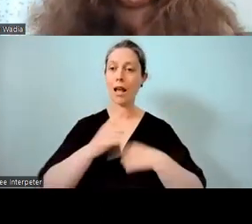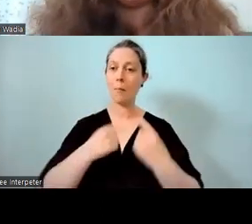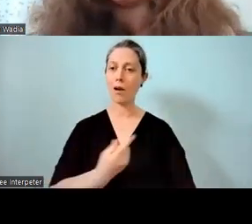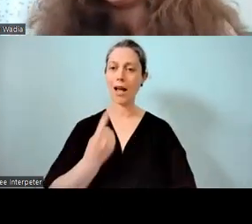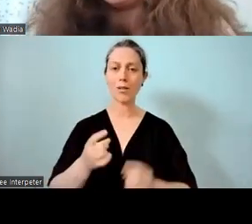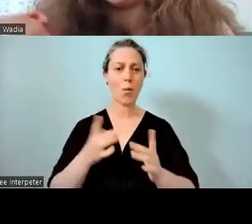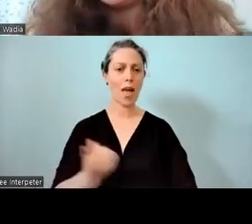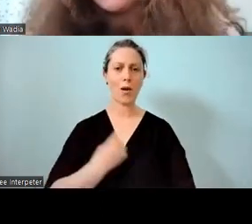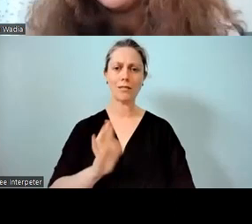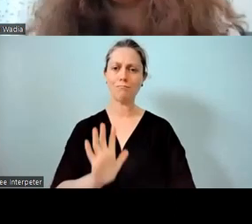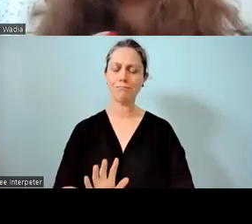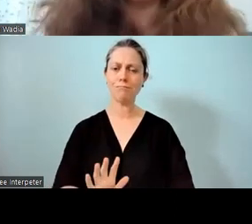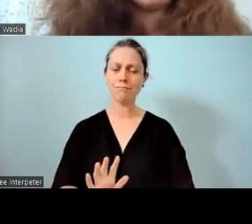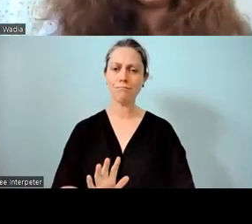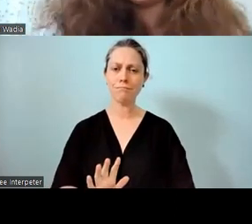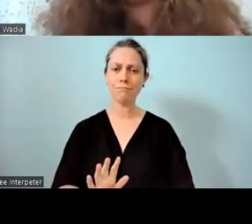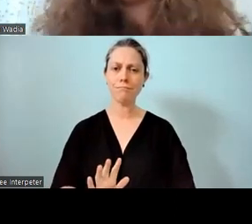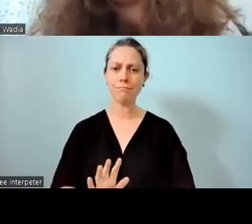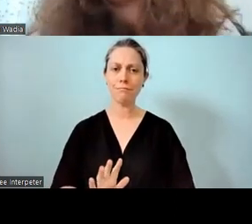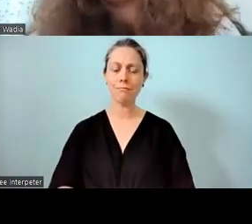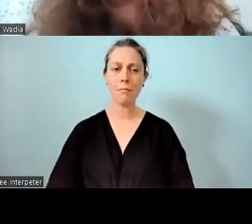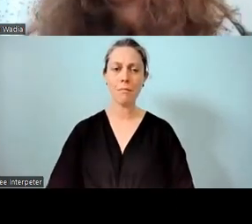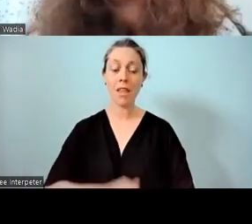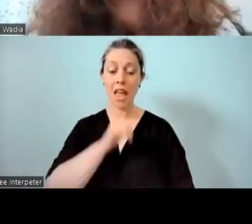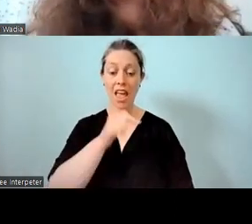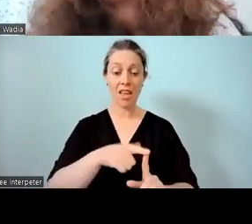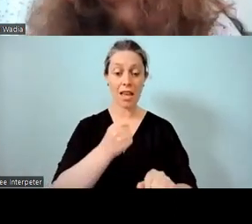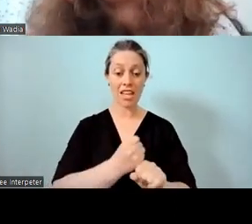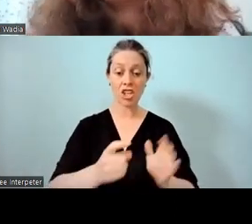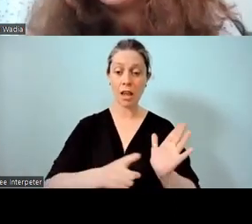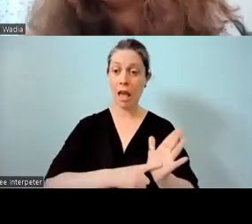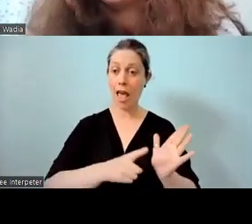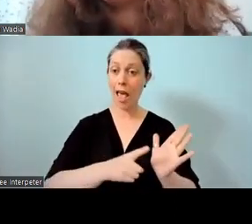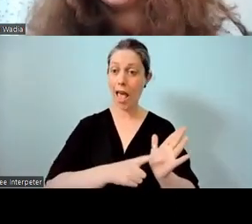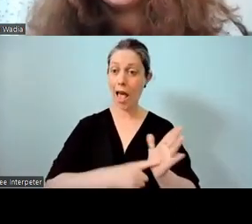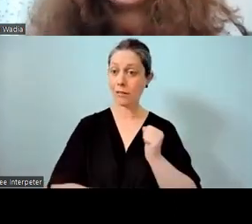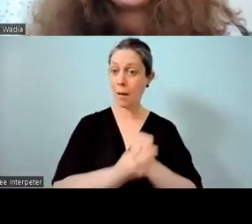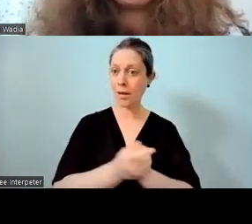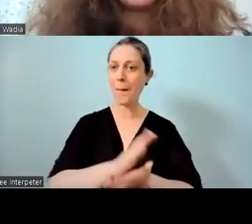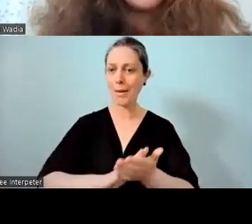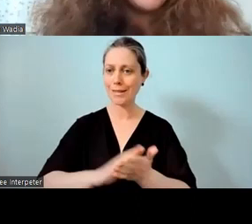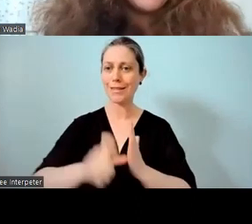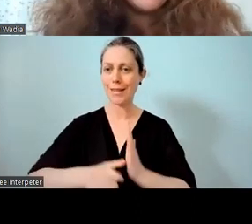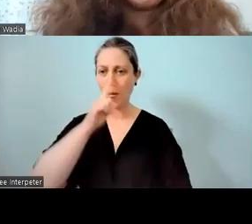Anything that is EGL aligned must have disabled people's voices and Whānau voices included in them.